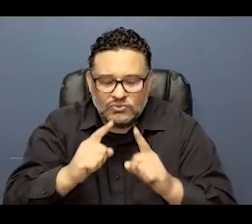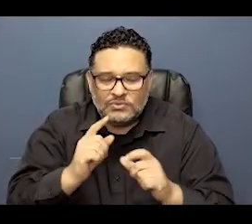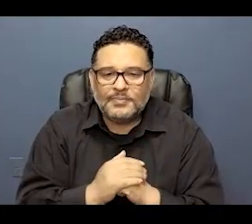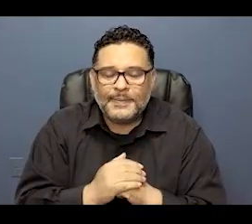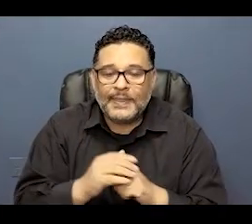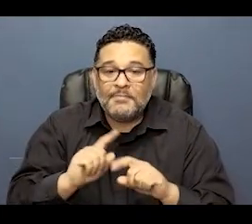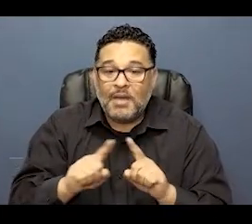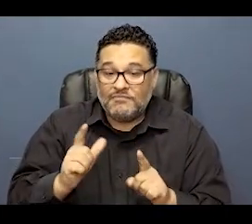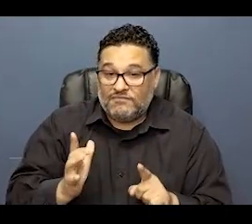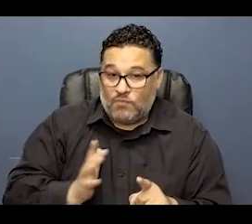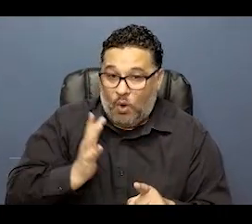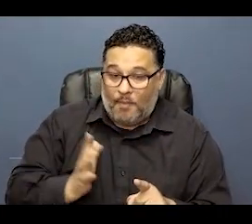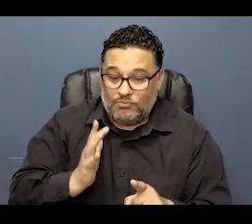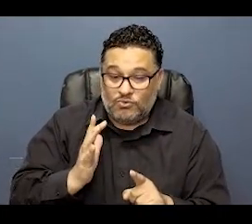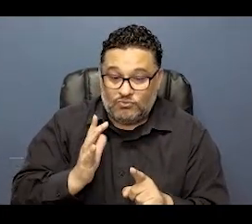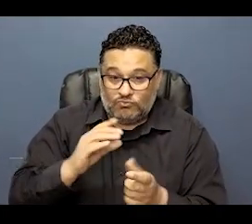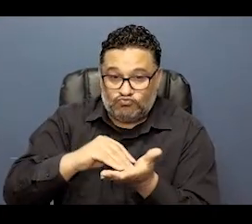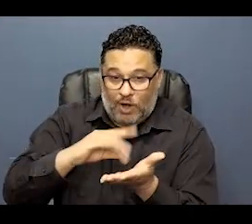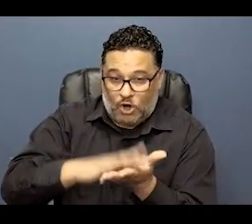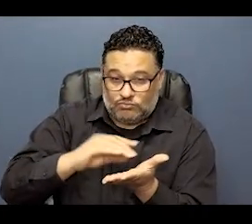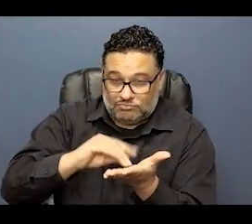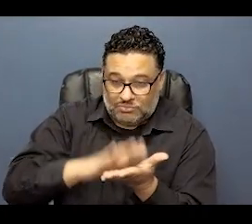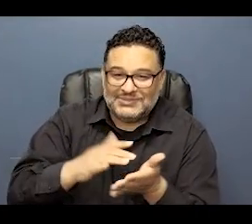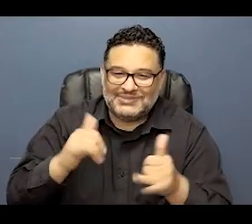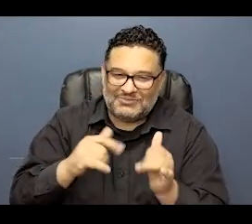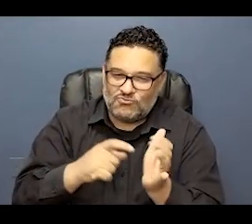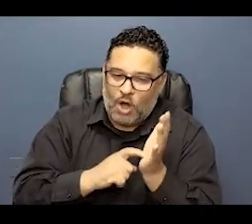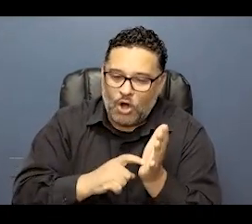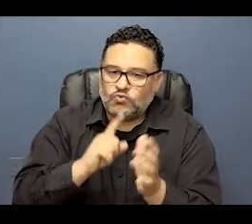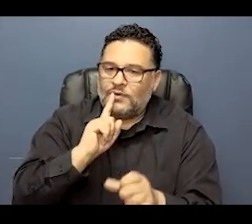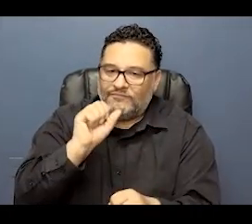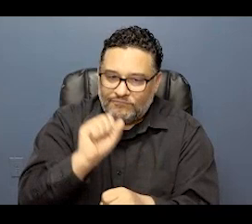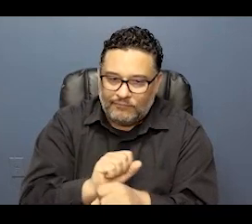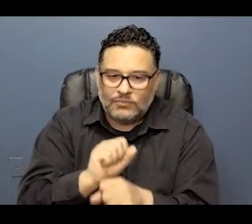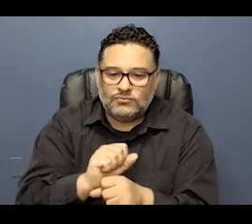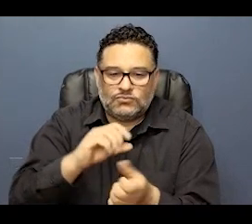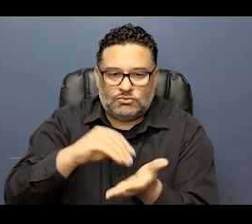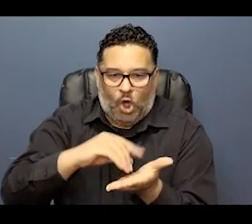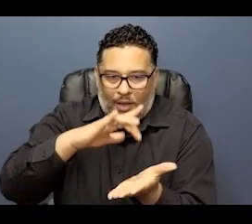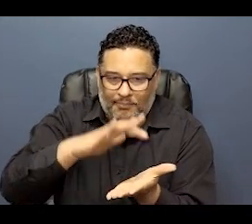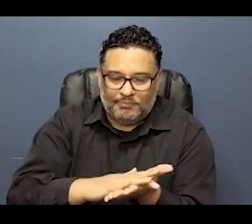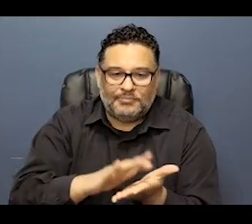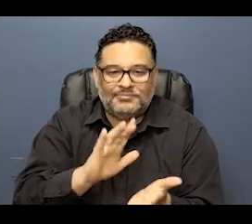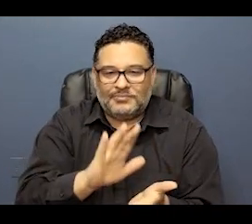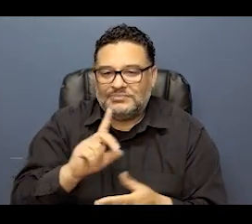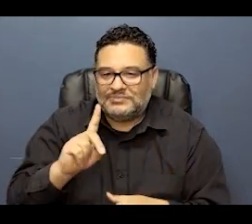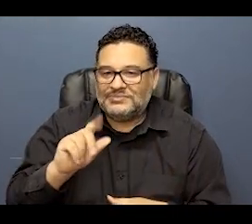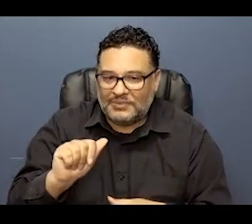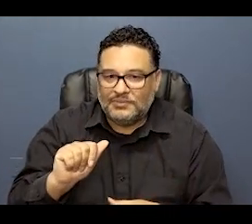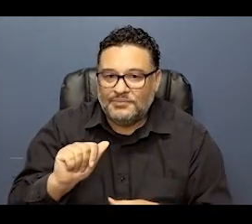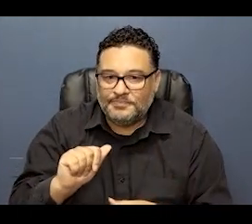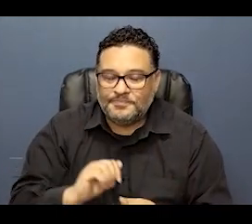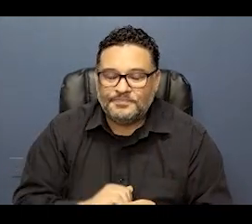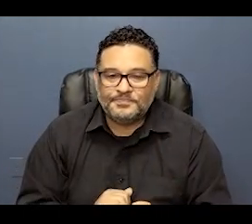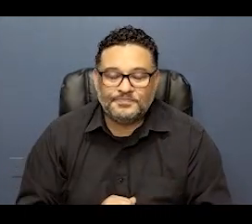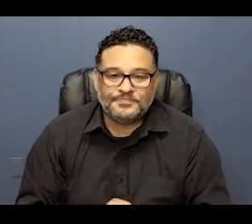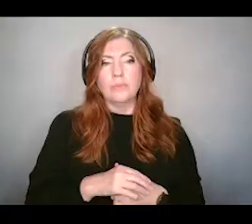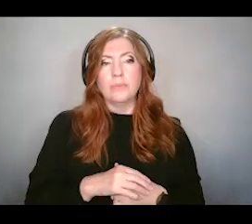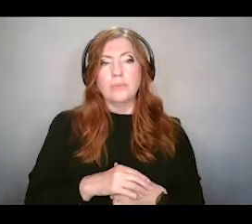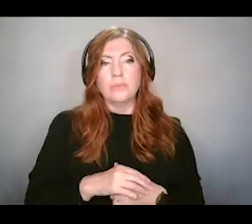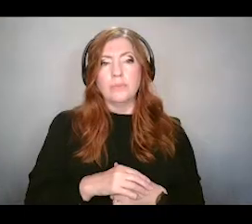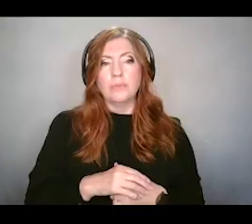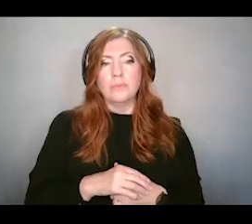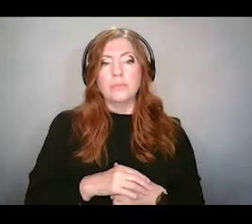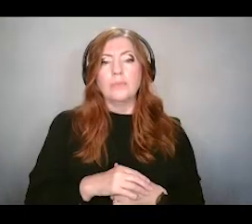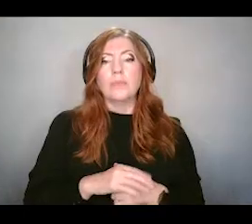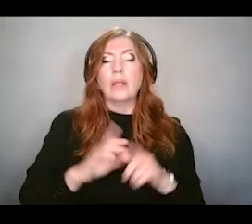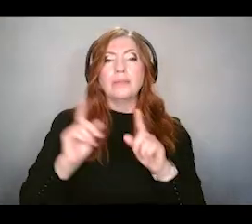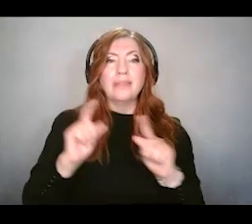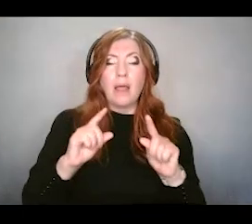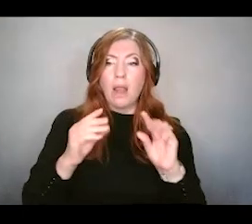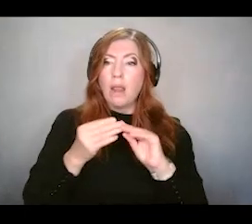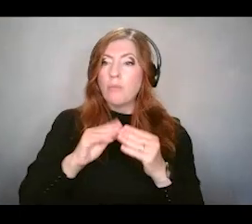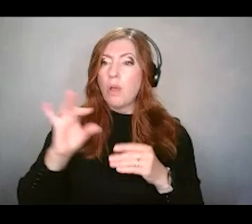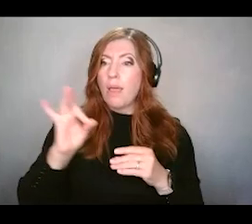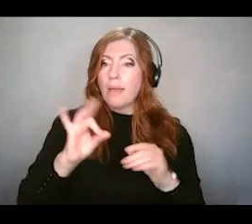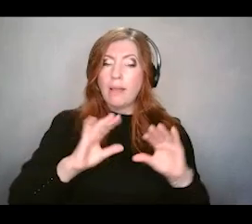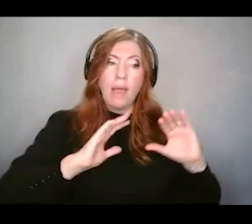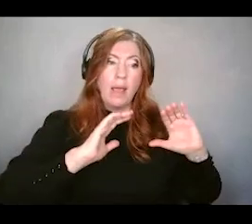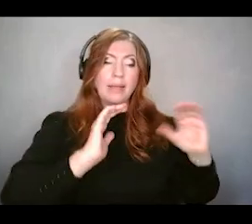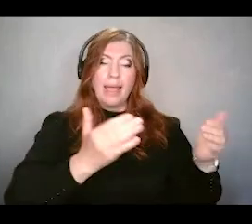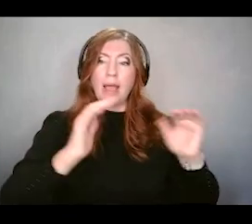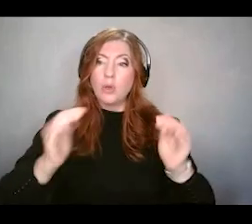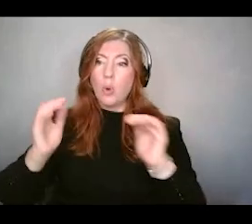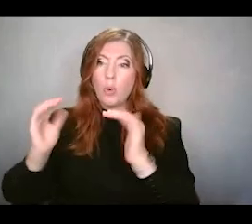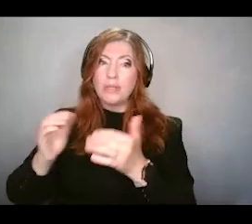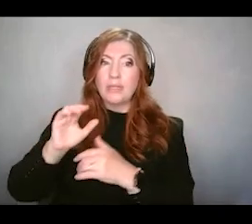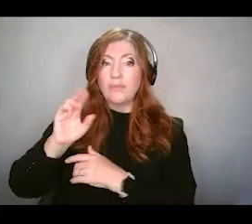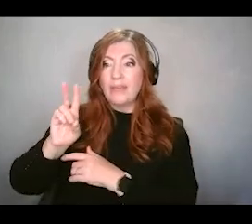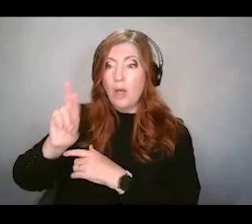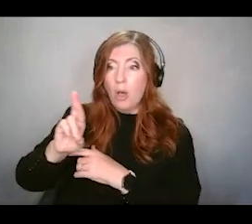required to officially document a disability. Slide 8, Categories of VR Eligibility.